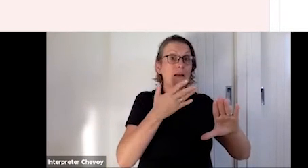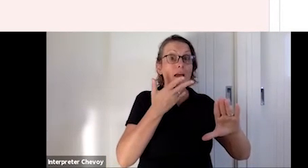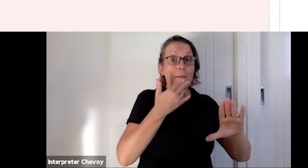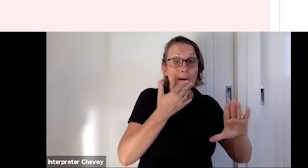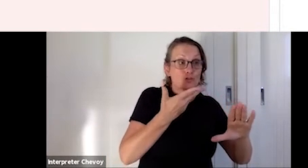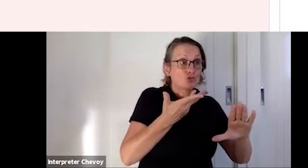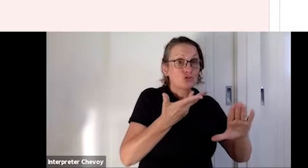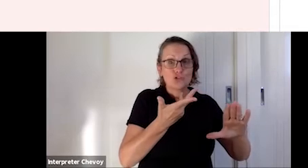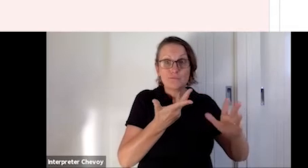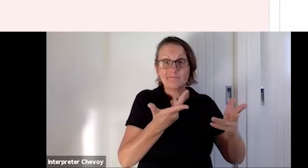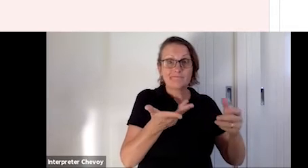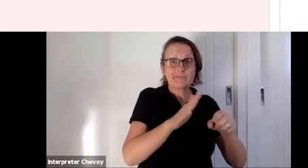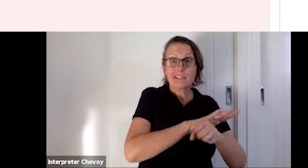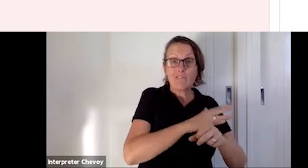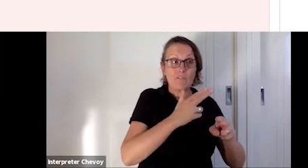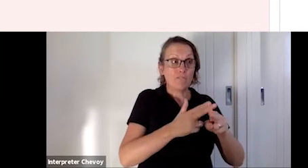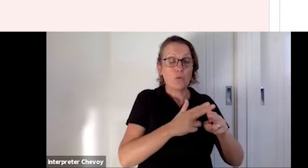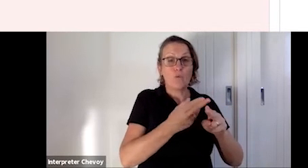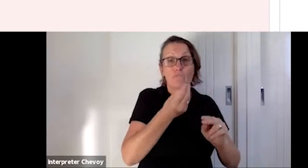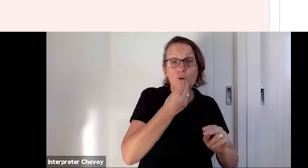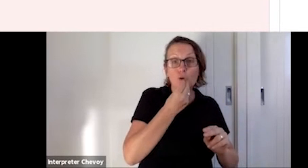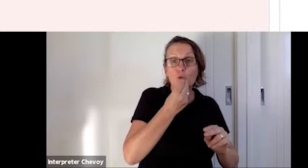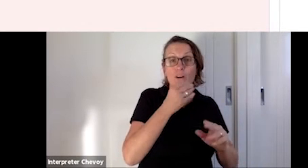They also obviously go into your expenses as well. Sorry, I just wanted to add that.